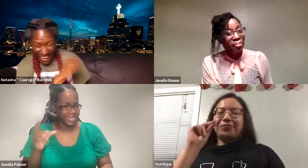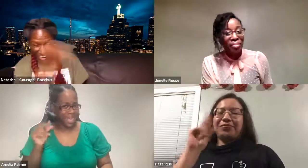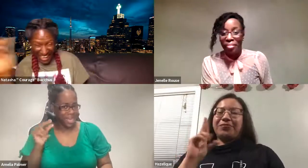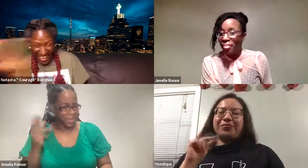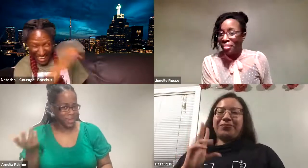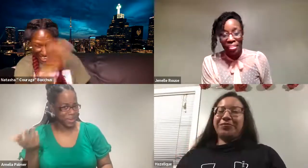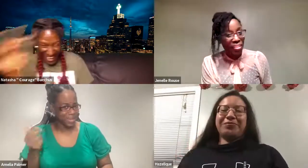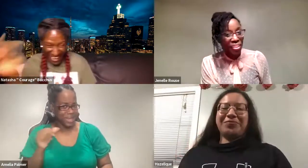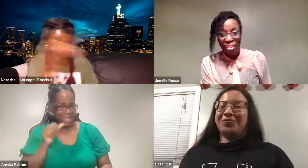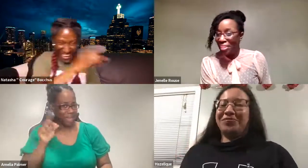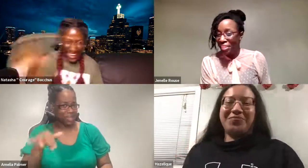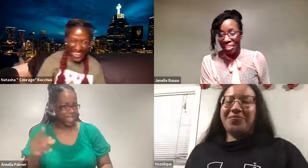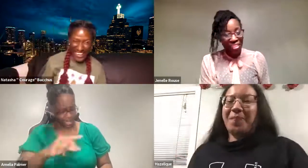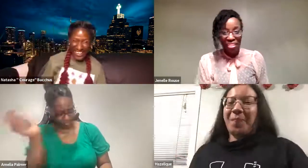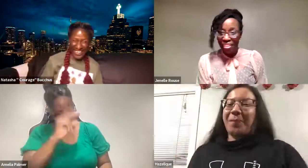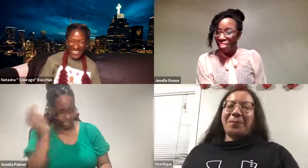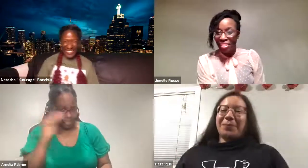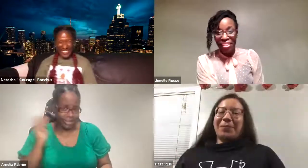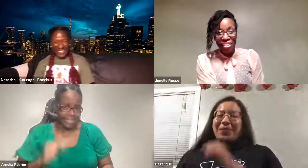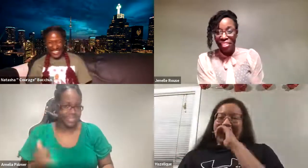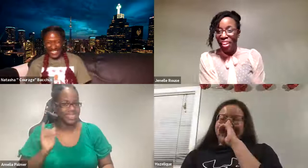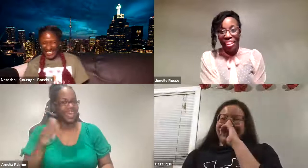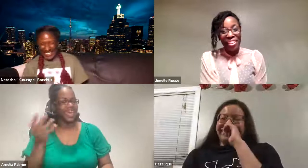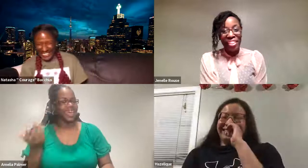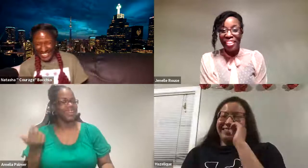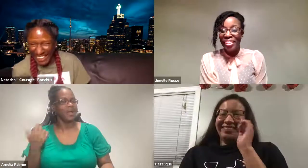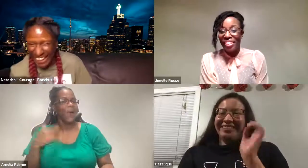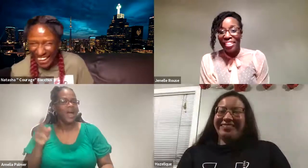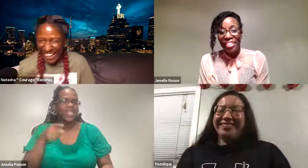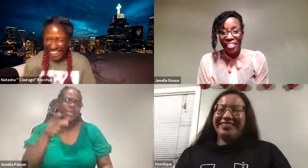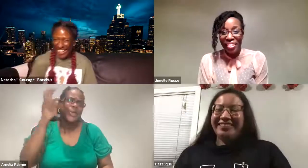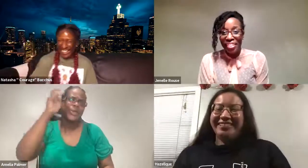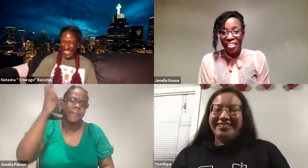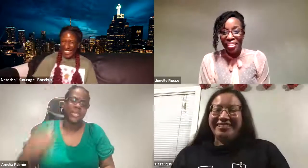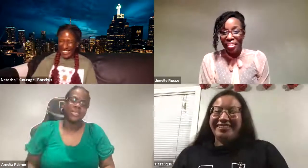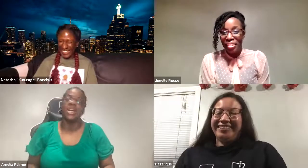the general asl community who are not black. we do that as black people, black deaf people.